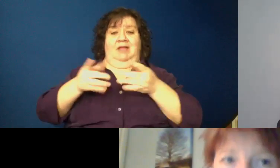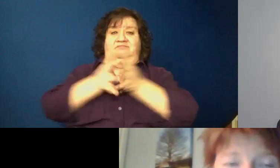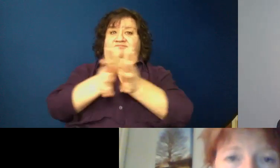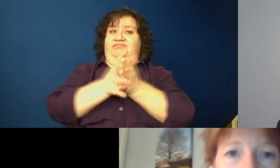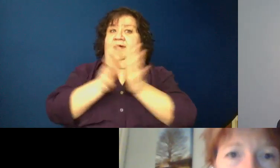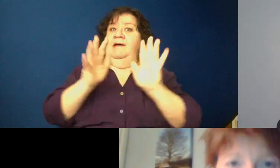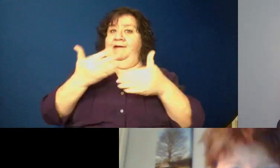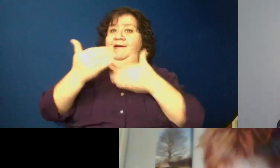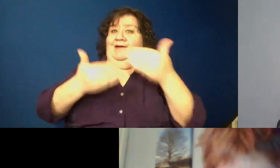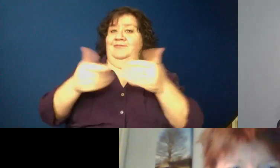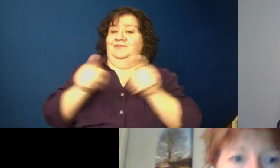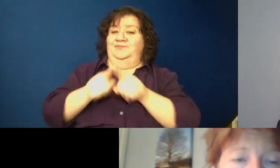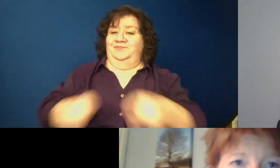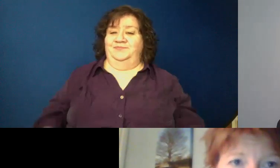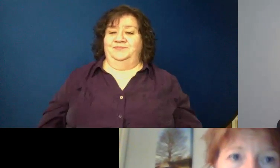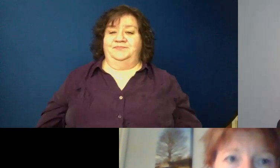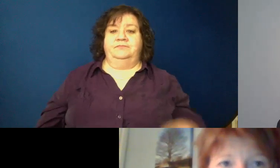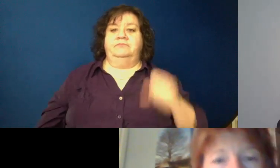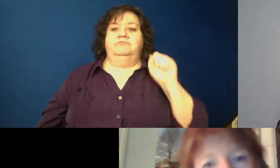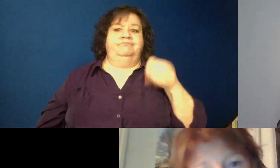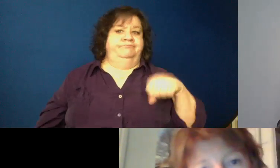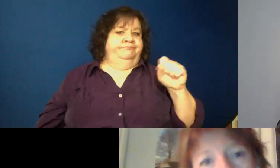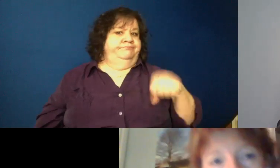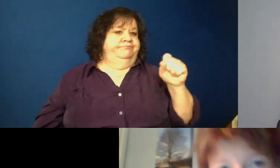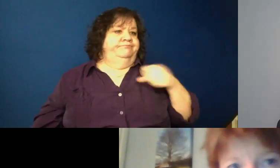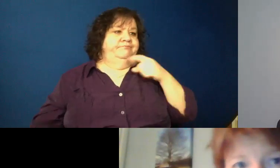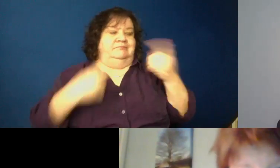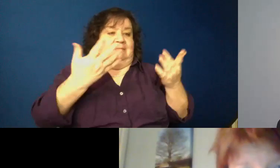should be included in that information campaign that we were just discussing like